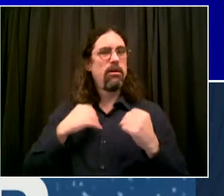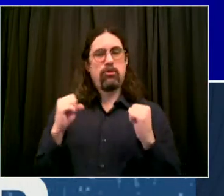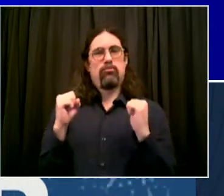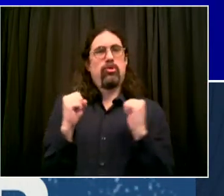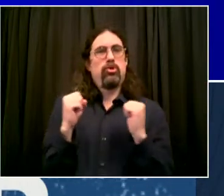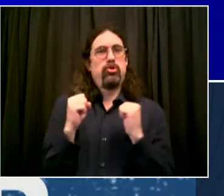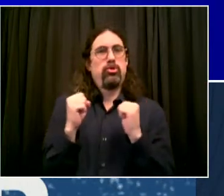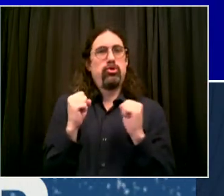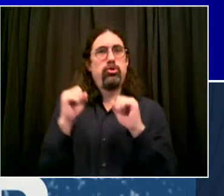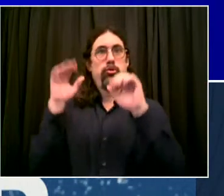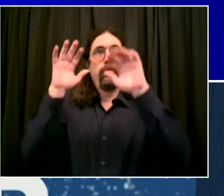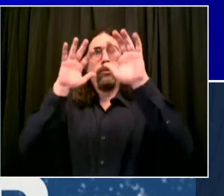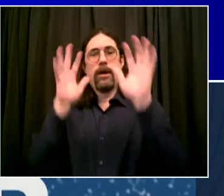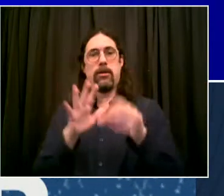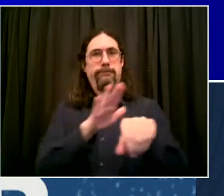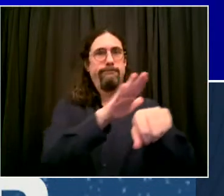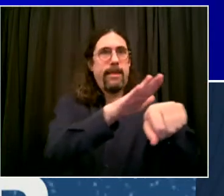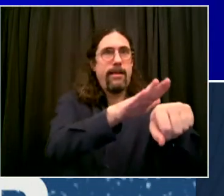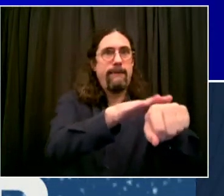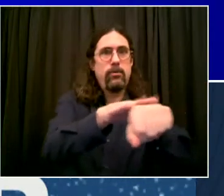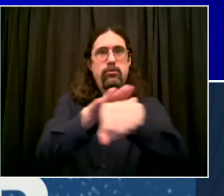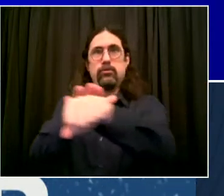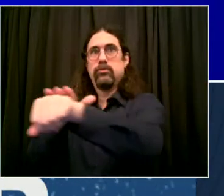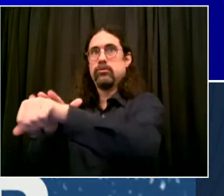THE NATIONAL WEATHER SERVICE HAS ISSUED A WINTER WEATHER ADVISORY.